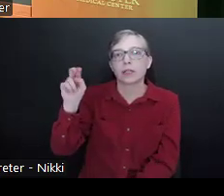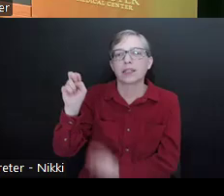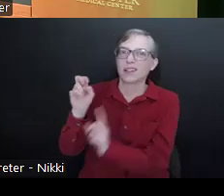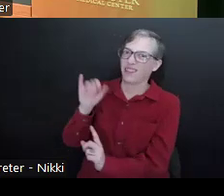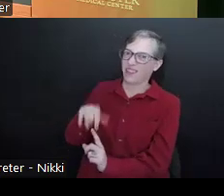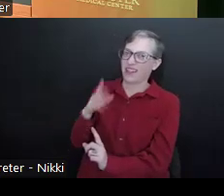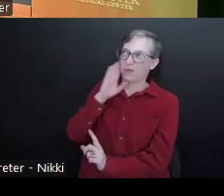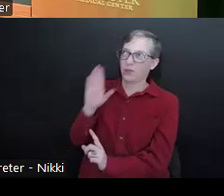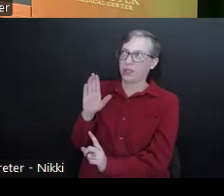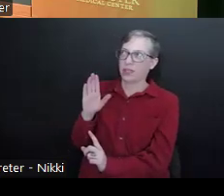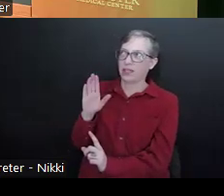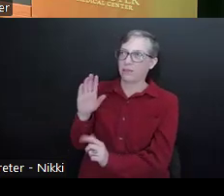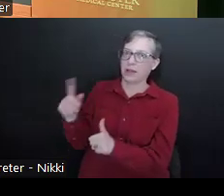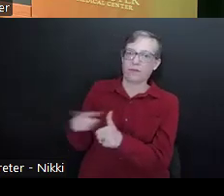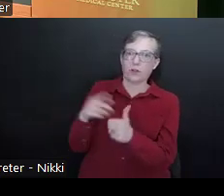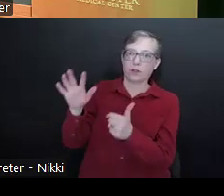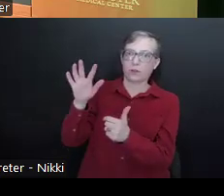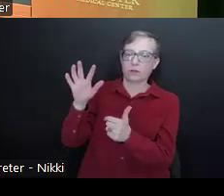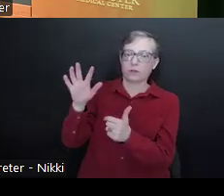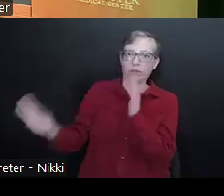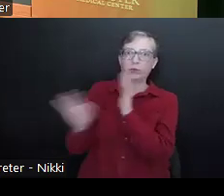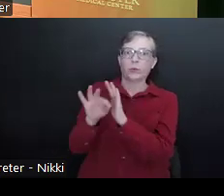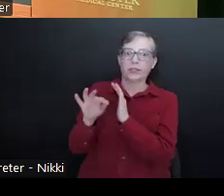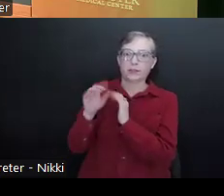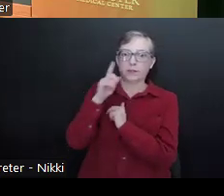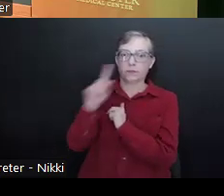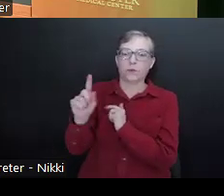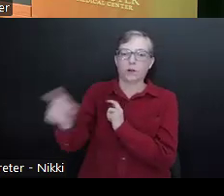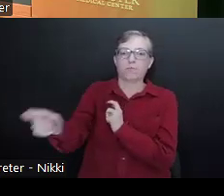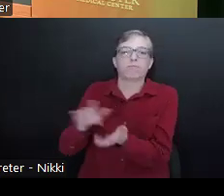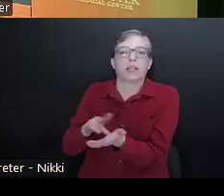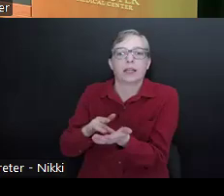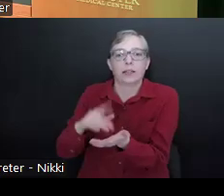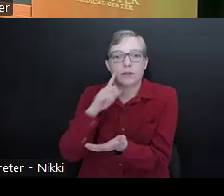has depression or anxiety disorder um if I was giving them a medication uh and there's very